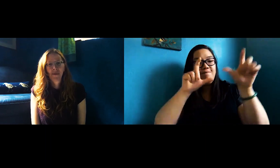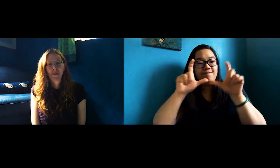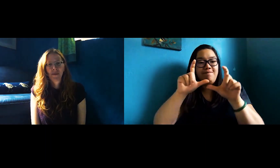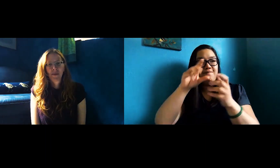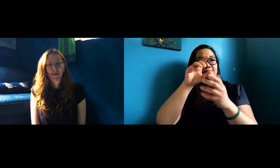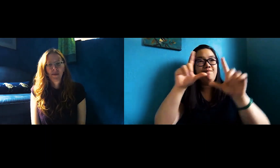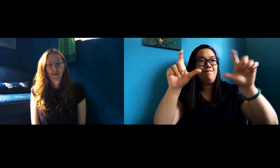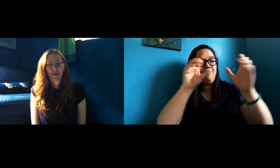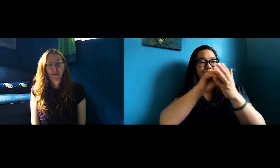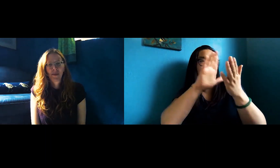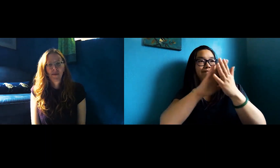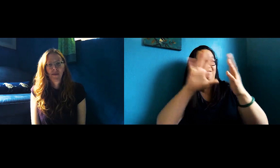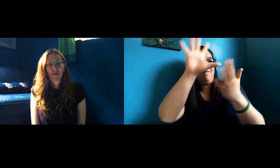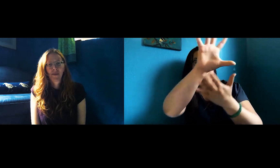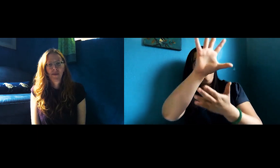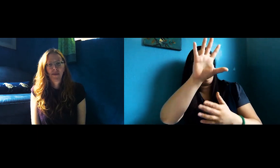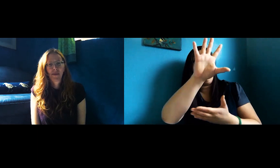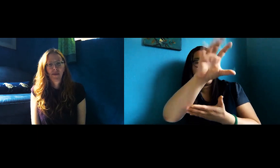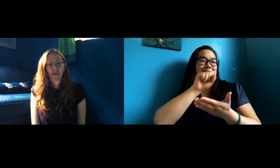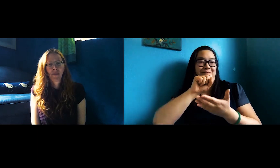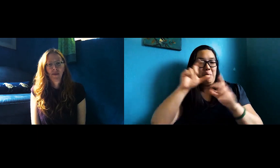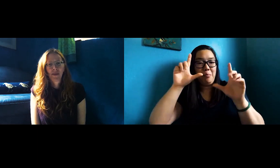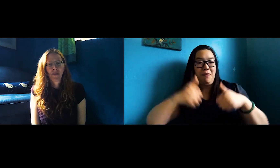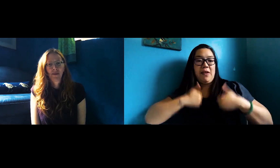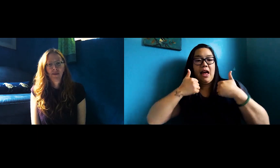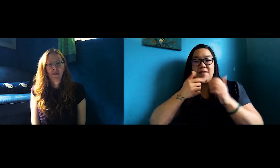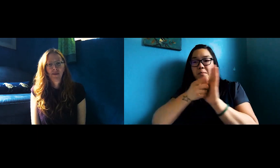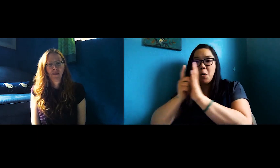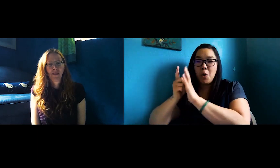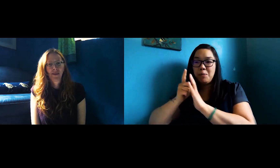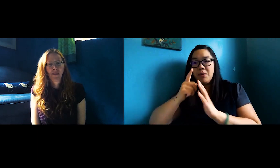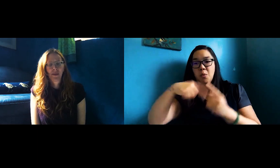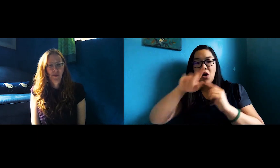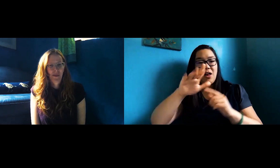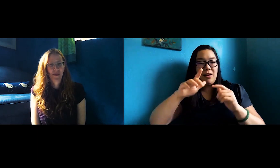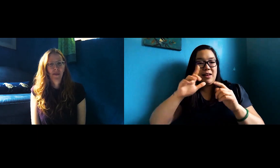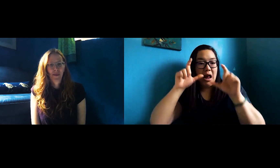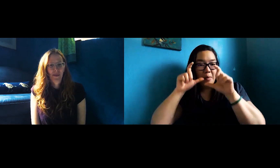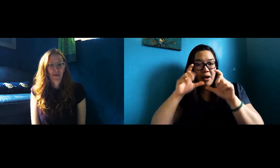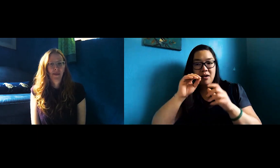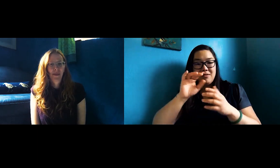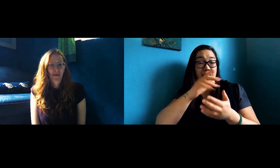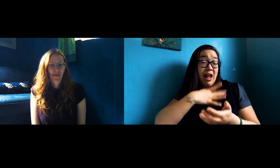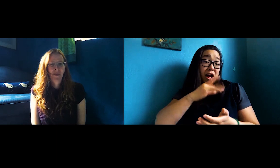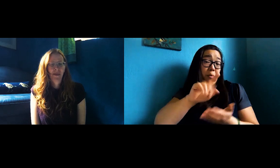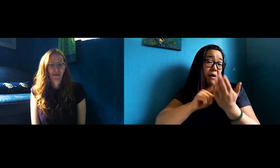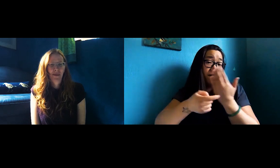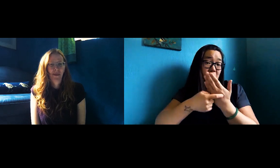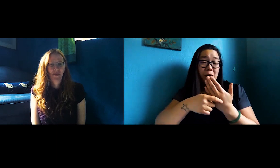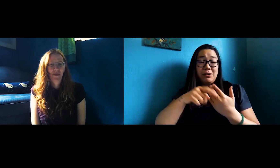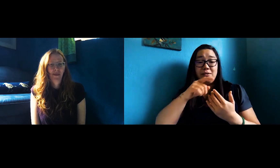sister. She documents - really, she captures life's moments with her camera, and Cat,